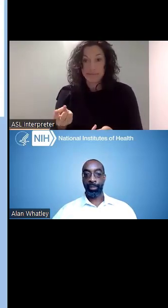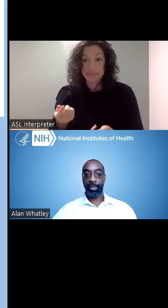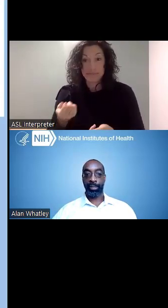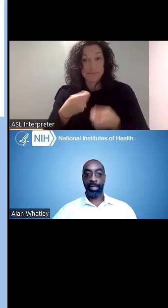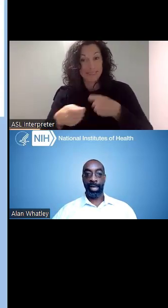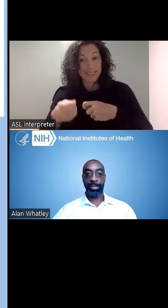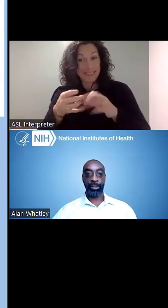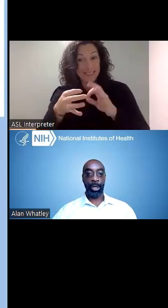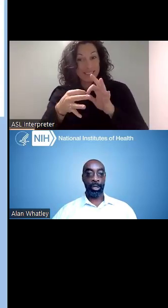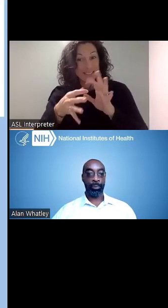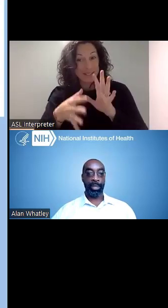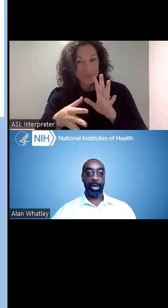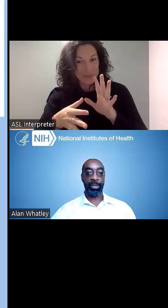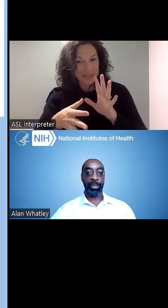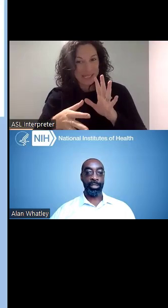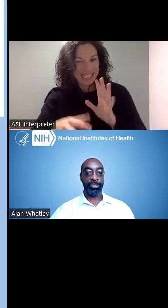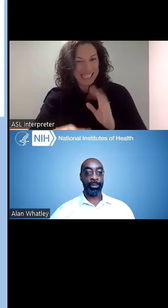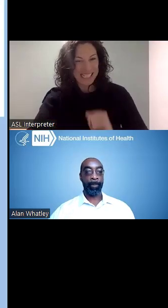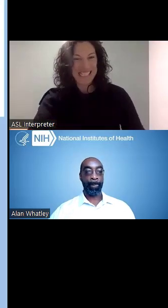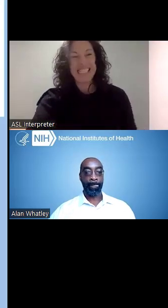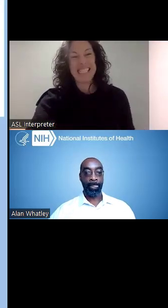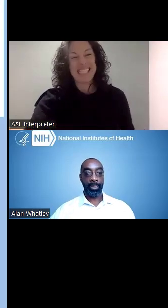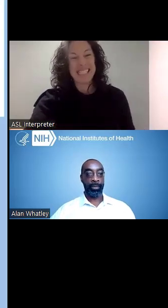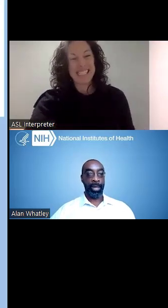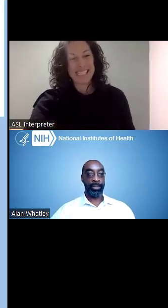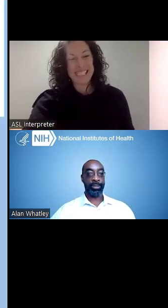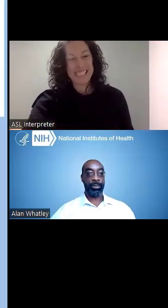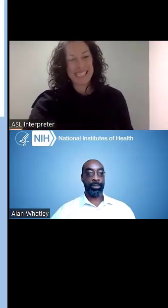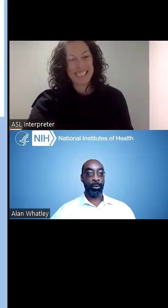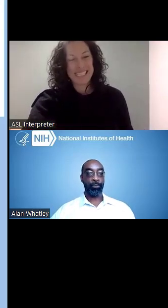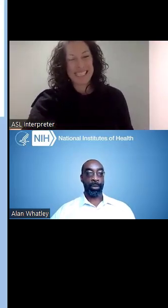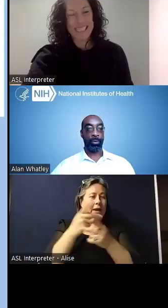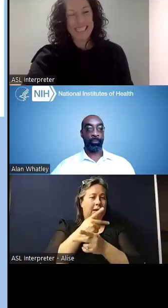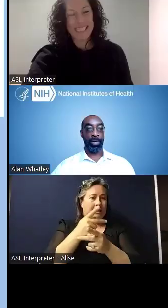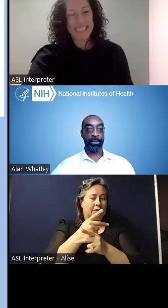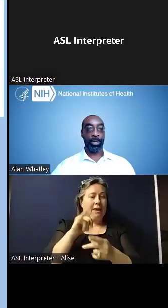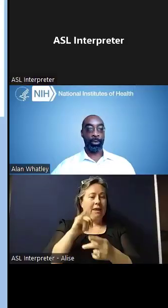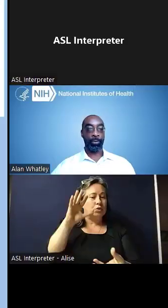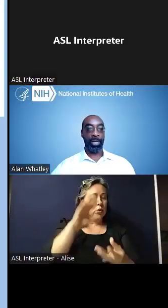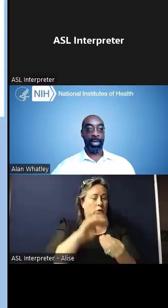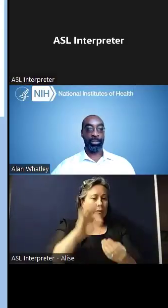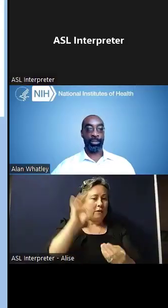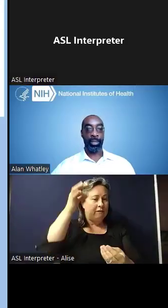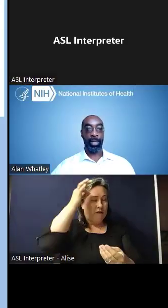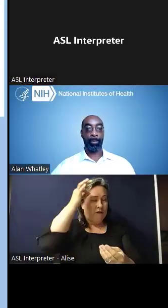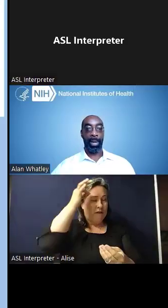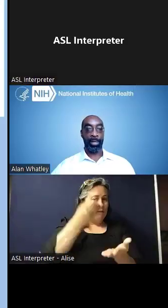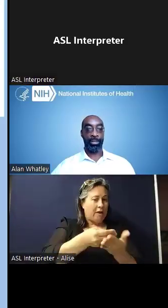and then 10h is also a calculation, and that's total federal funds authorized minus